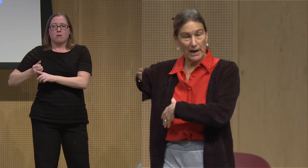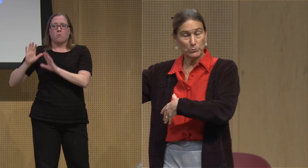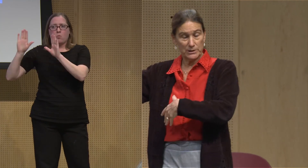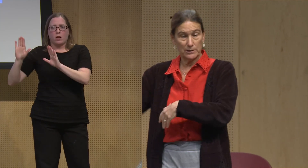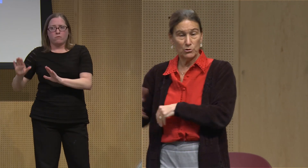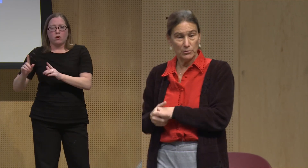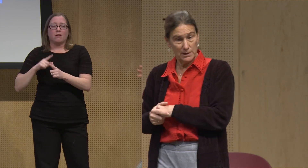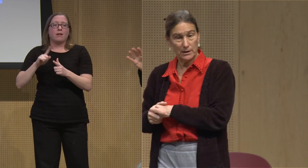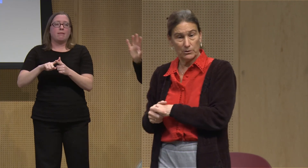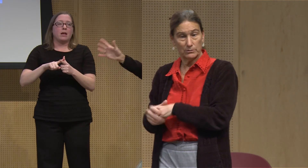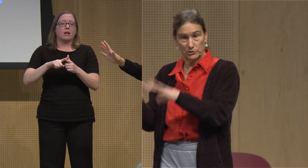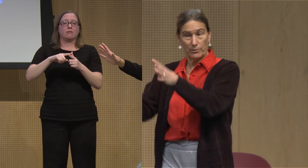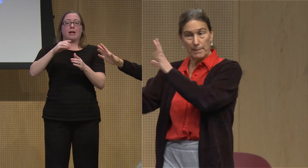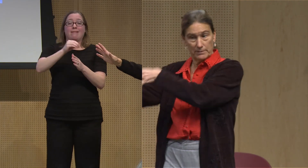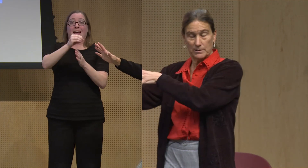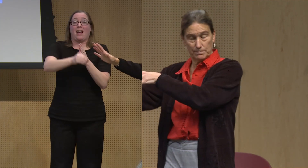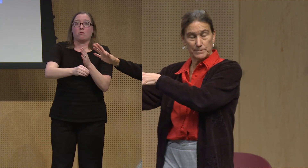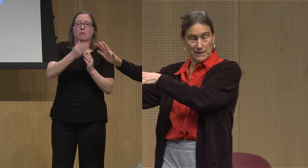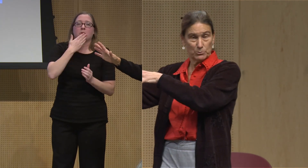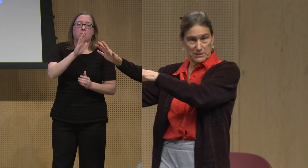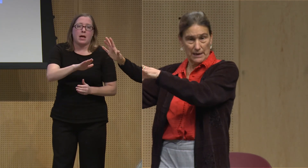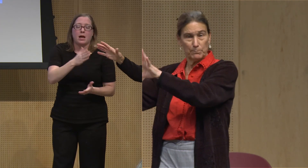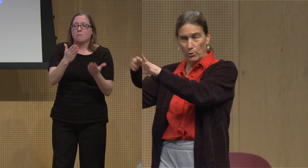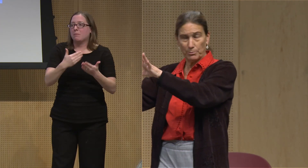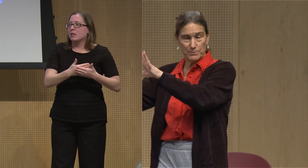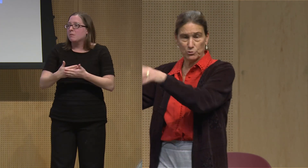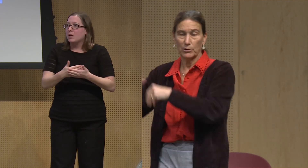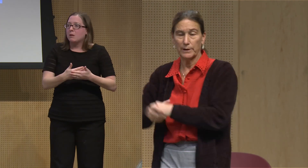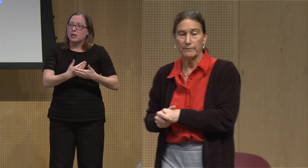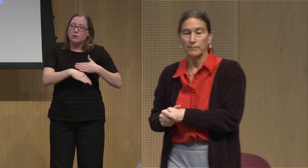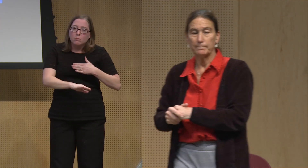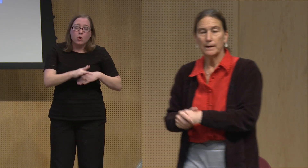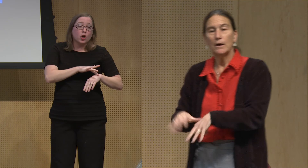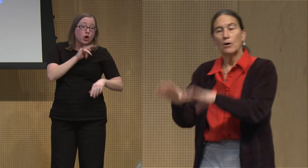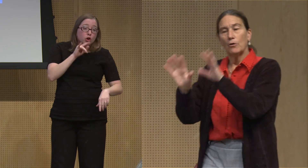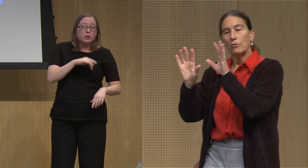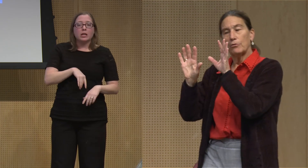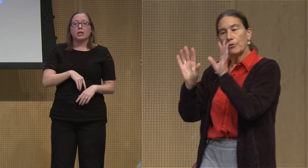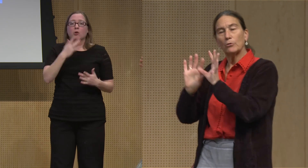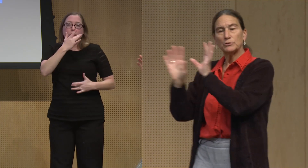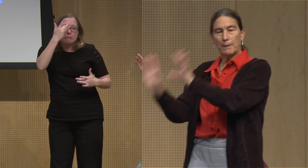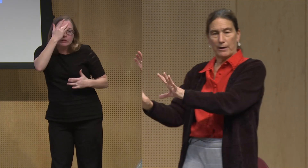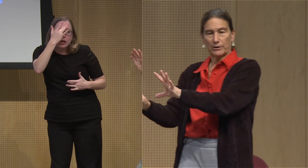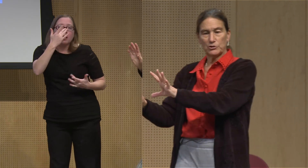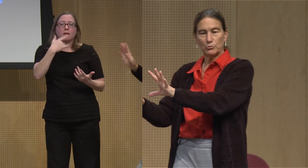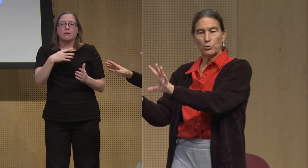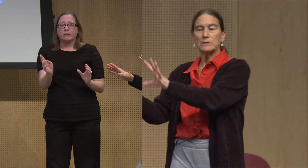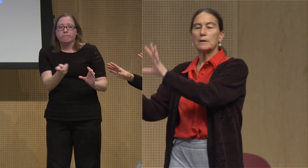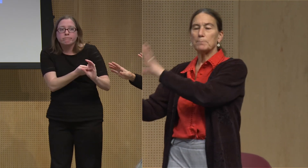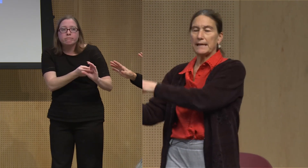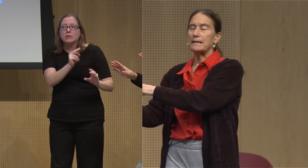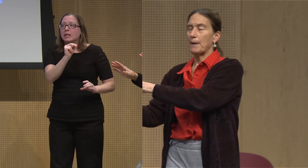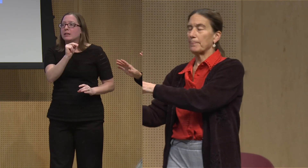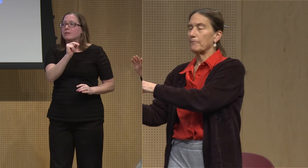IN THE NICU, SO THE KID WAS SICK, BORN PREMATURELY OR WHATEVER. THOSE PARENTS WOULDN'T COMPLAIN ABOUT THE FOOD